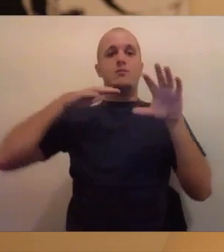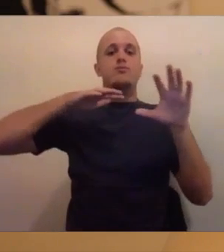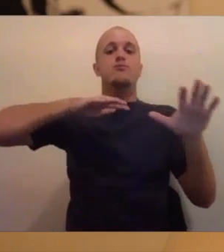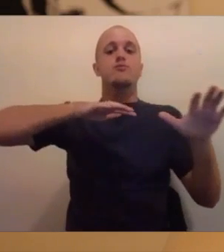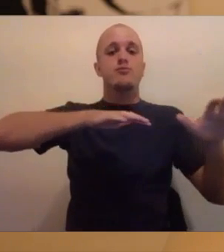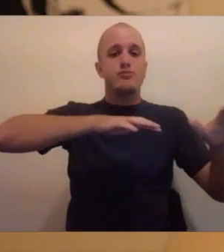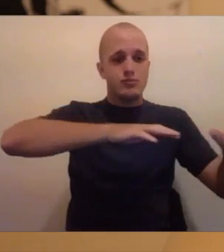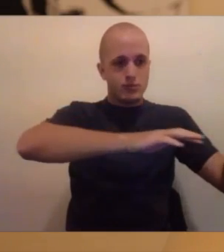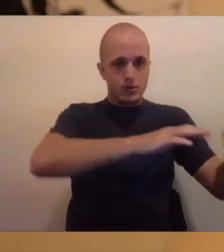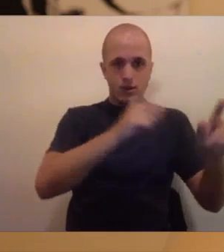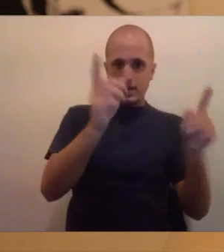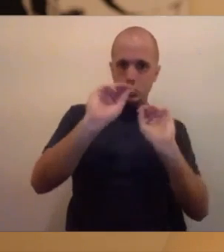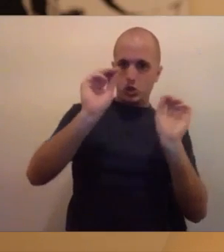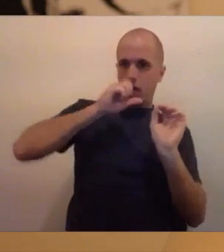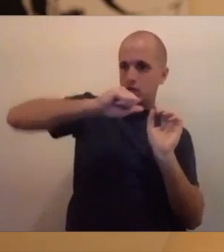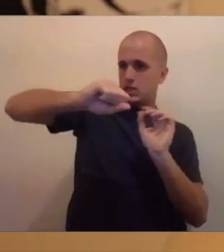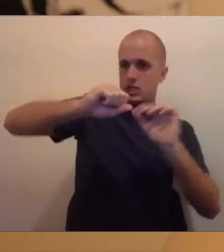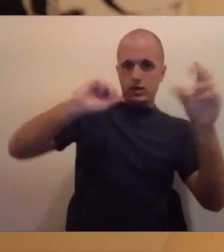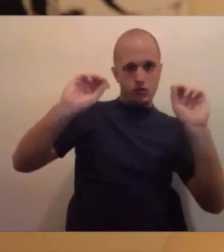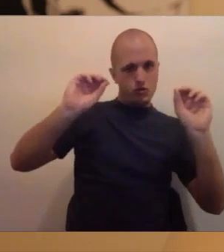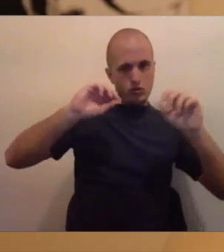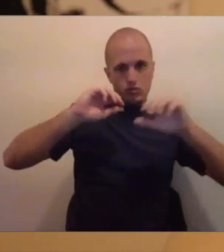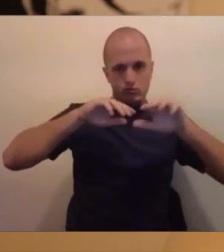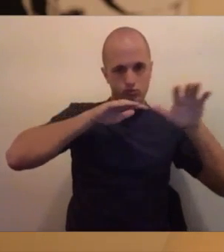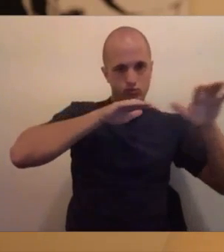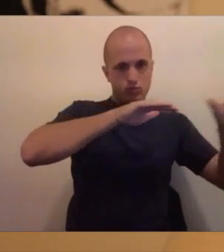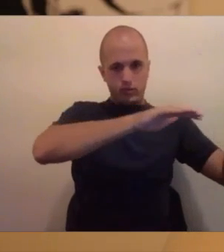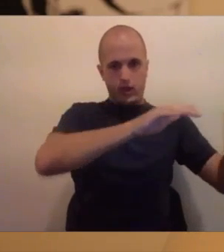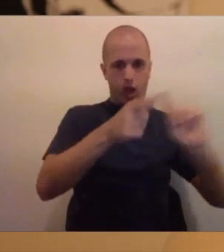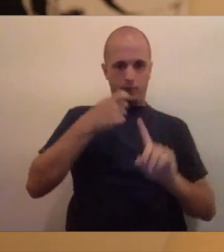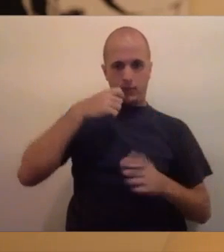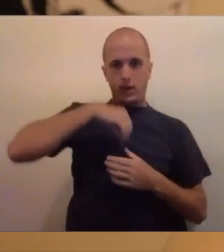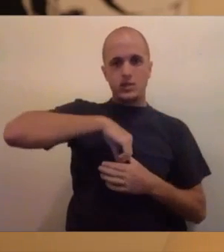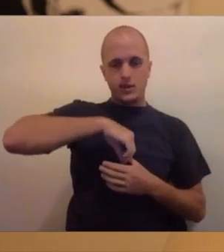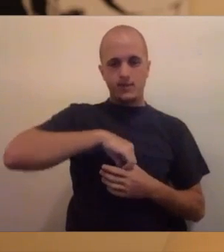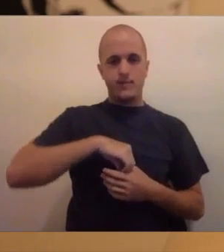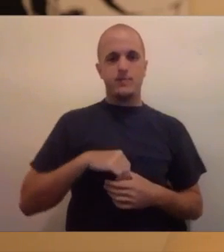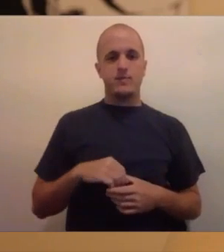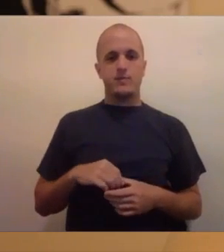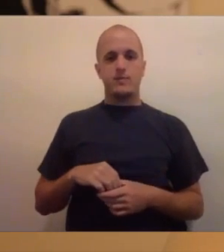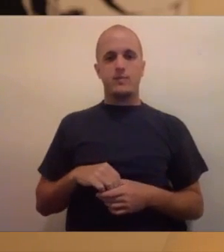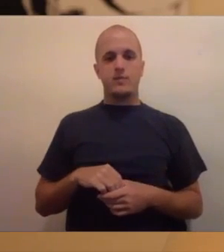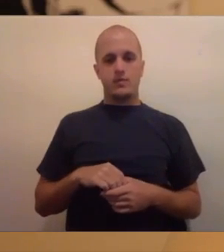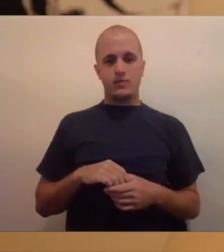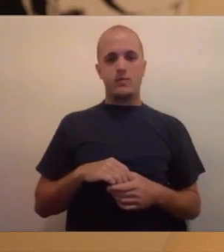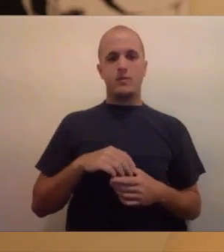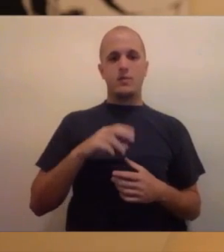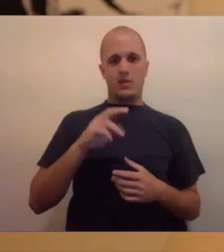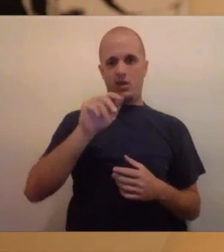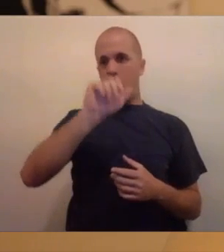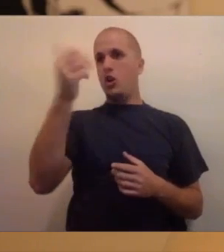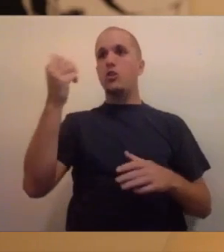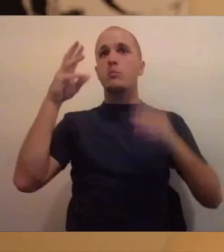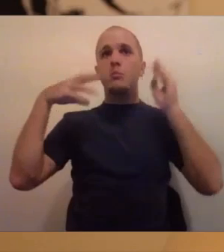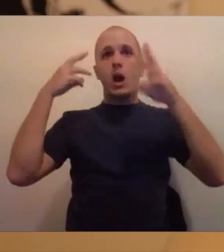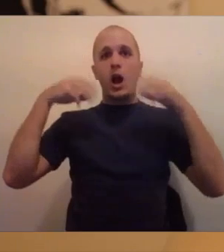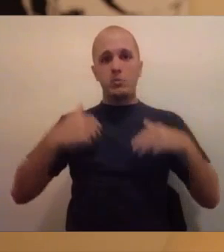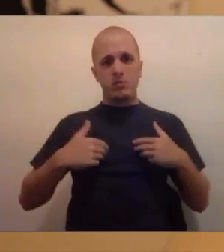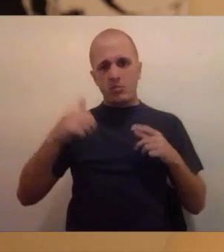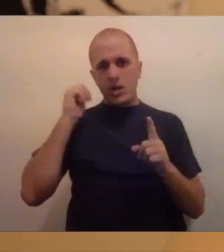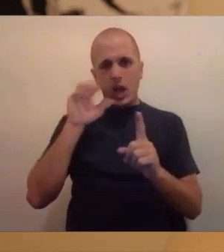when everything is settled, flow, no resistance,